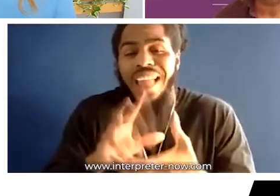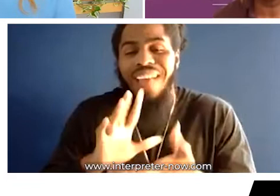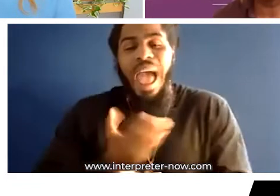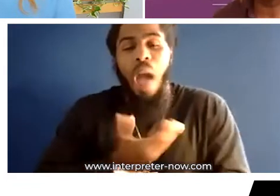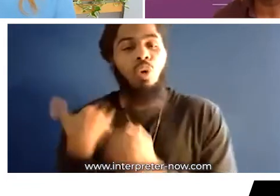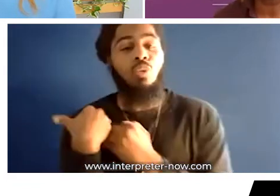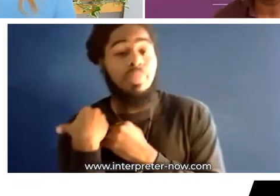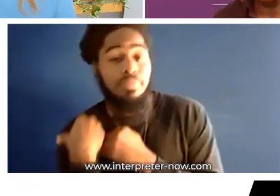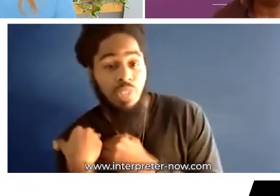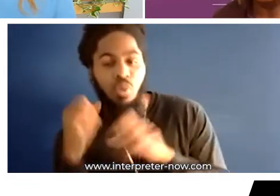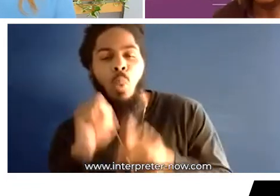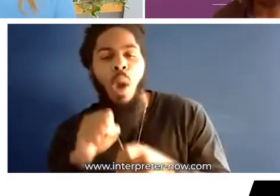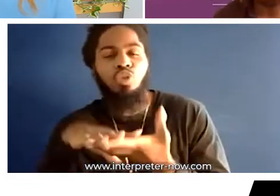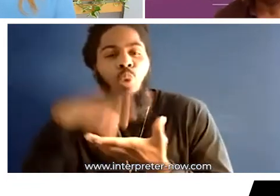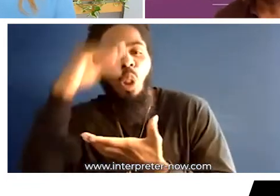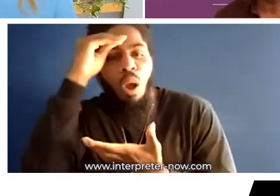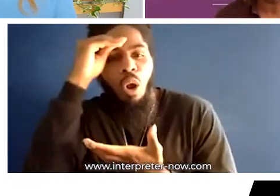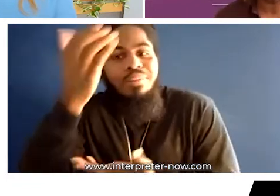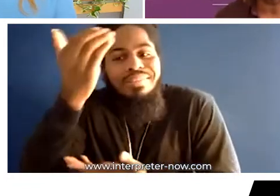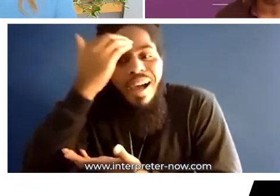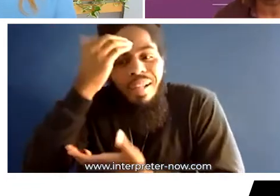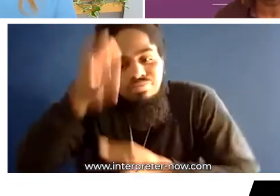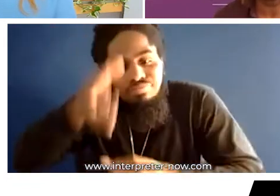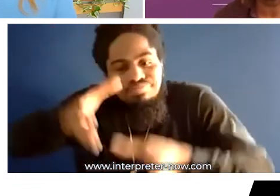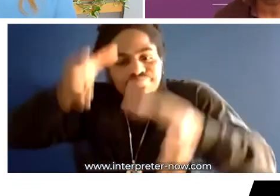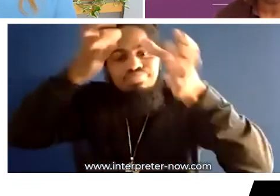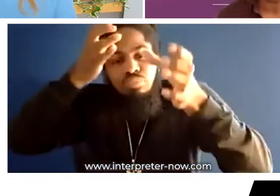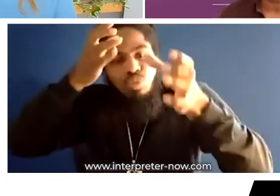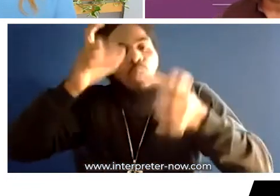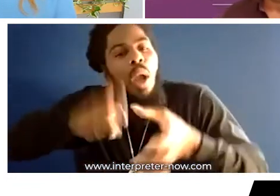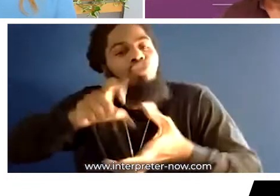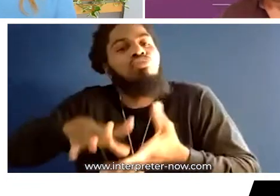knowledge and cultural intelligence, right, to build up that cultural humility to where